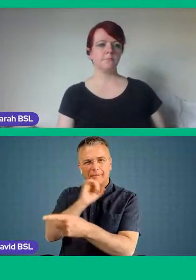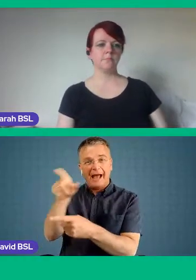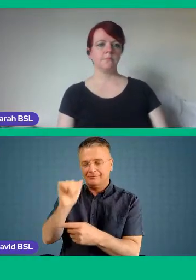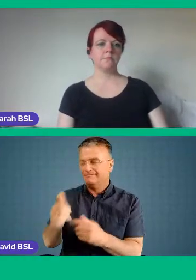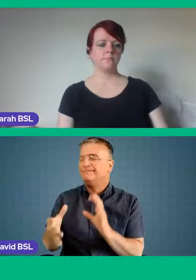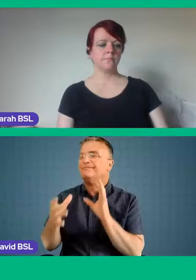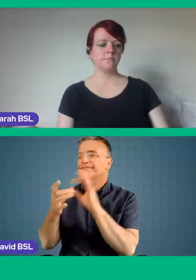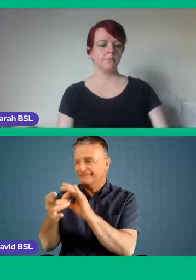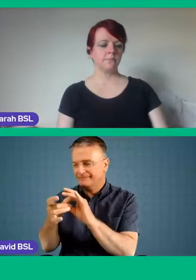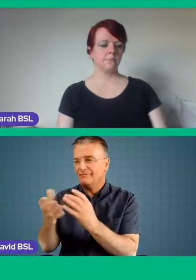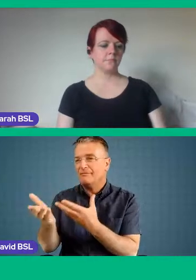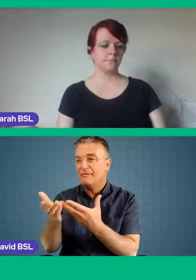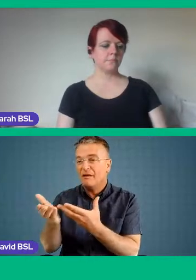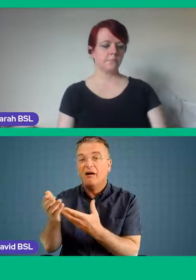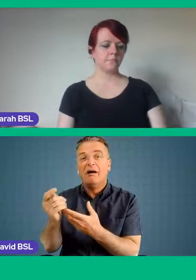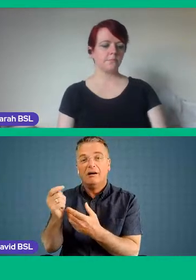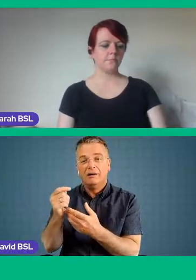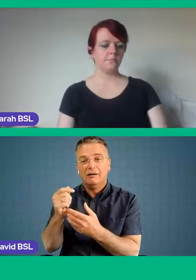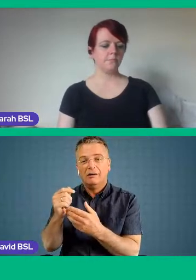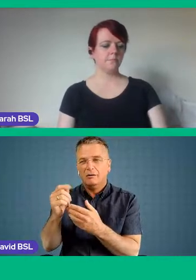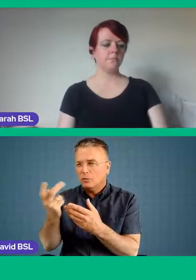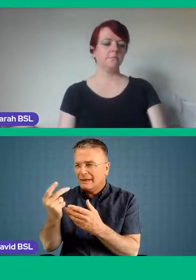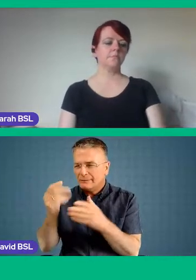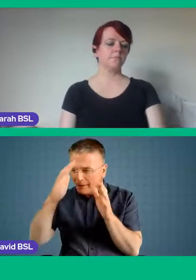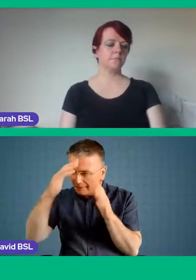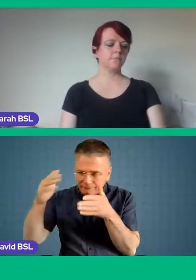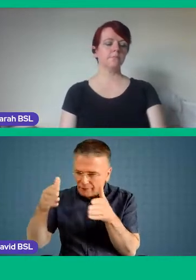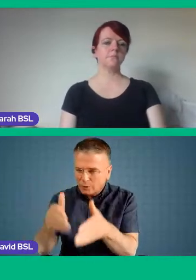this. When we were honing in on this idea